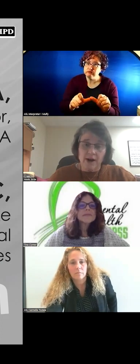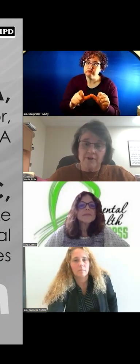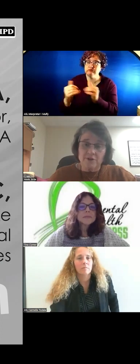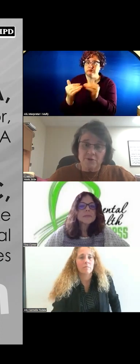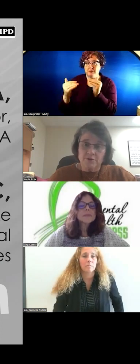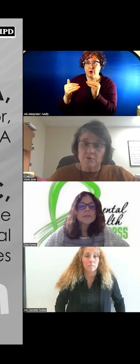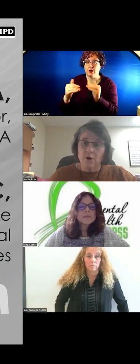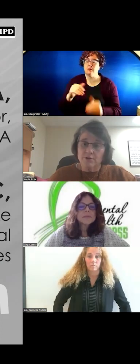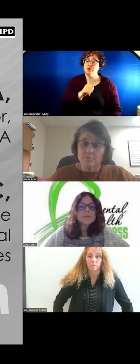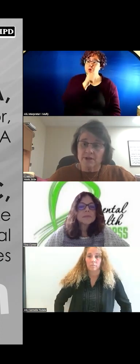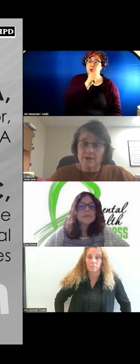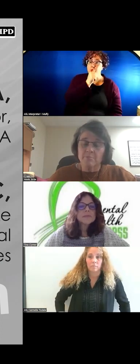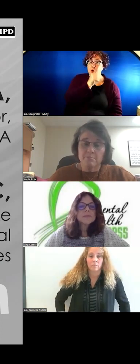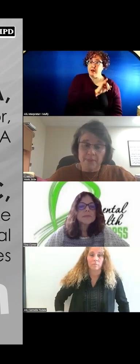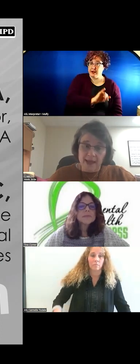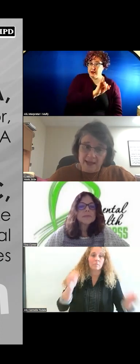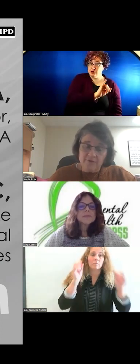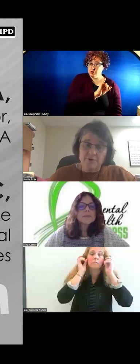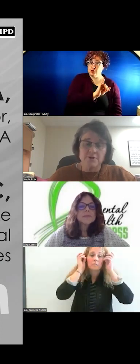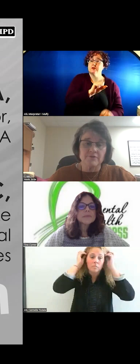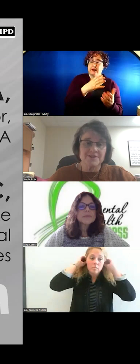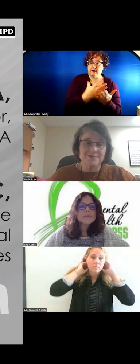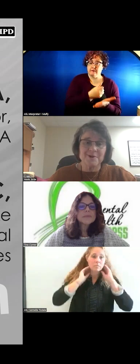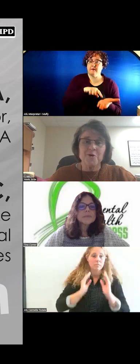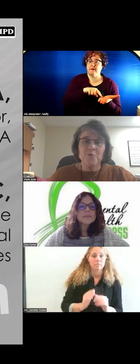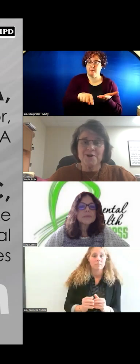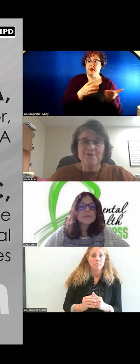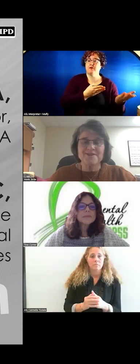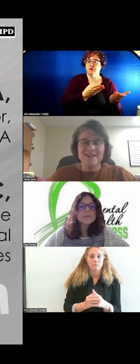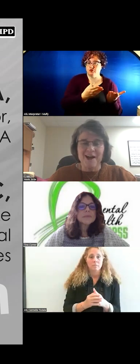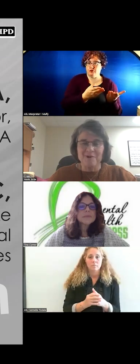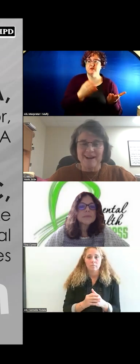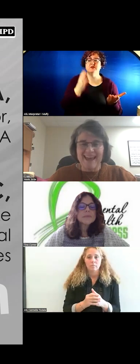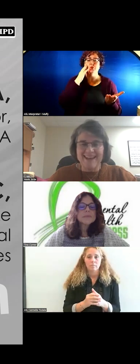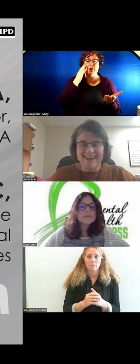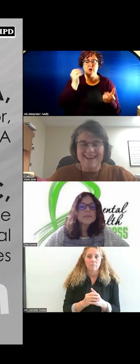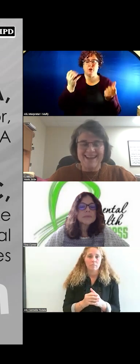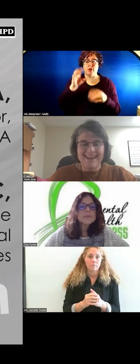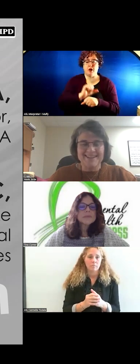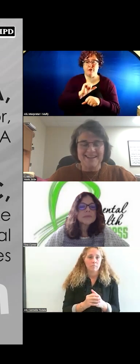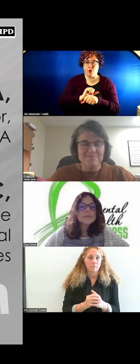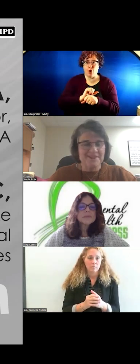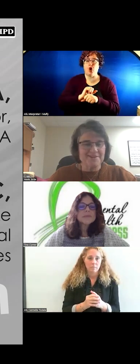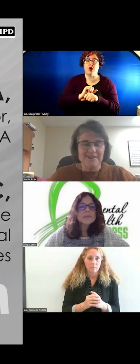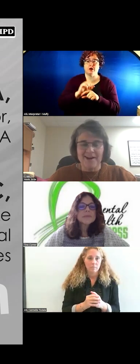PRIVATE INSURERS WILL BE PAYING FOR THE SERVICE. WE KNOW THERE IS A LOT OF WORK AHEAD, BUT THERE IS A LOT